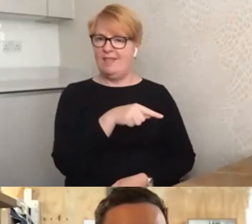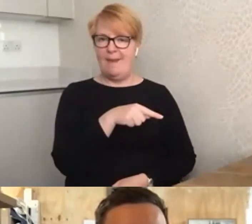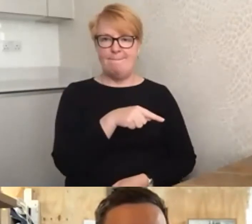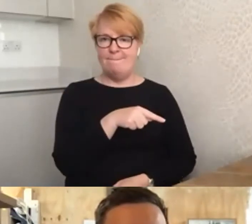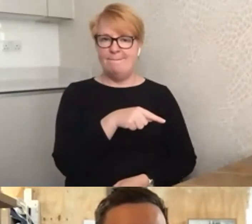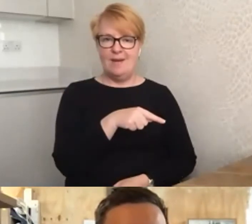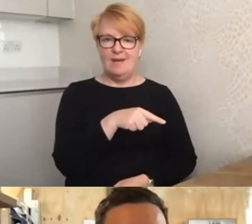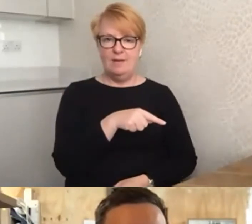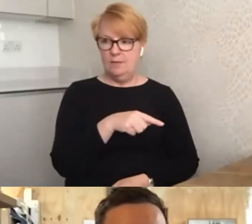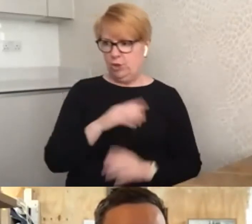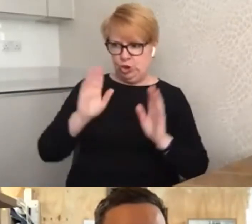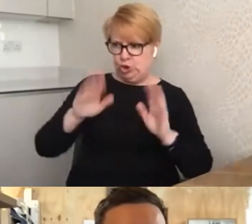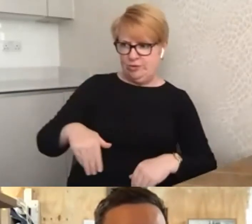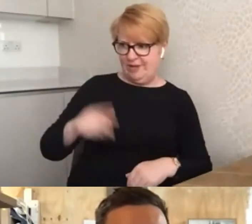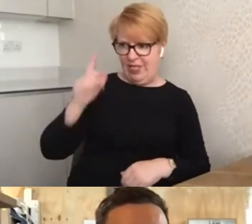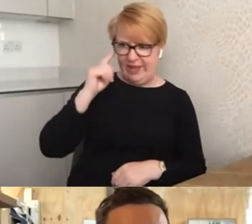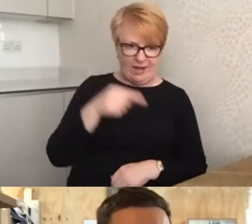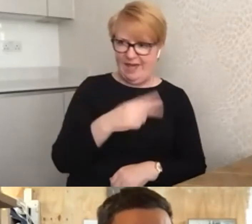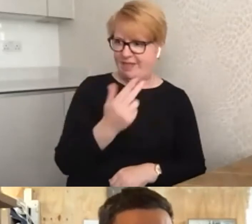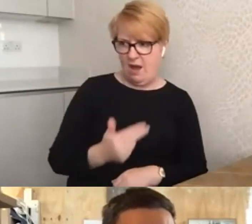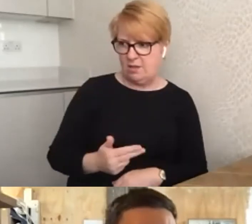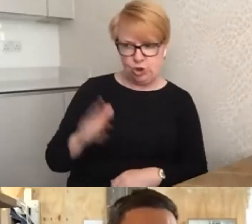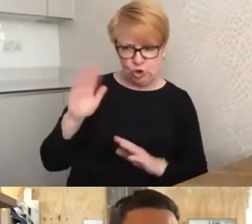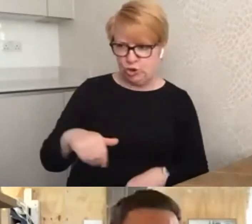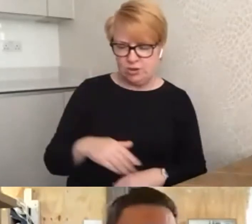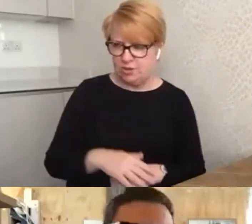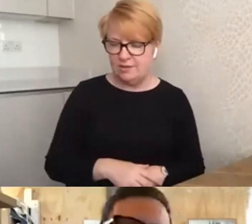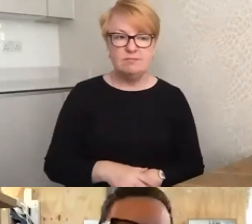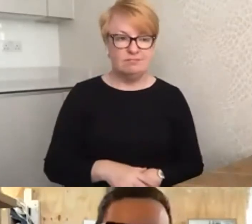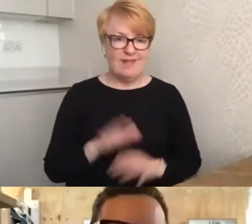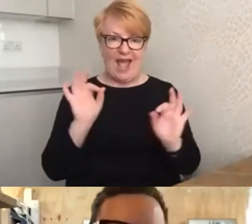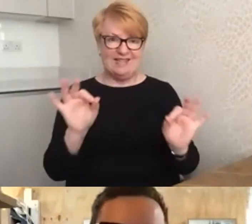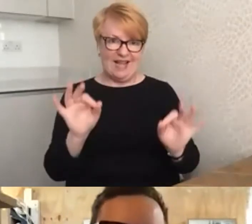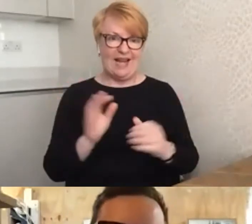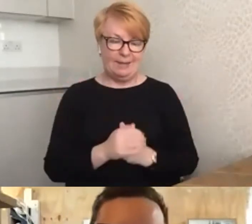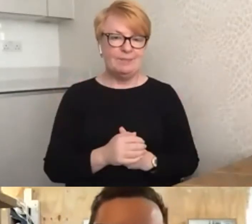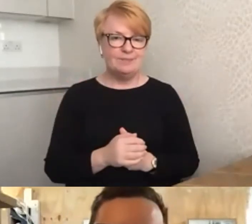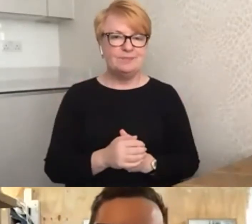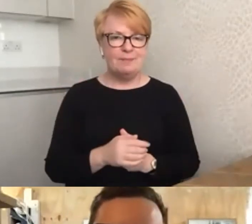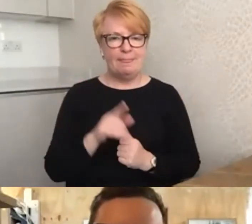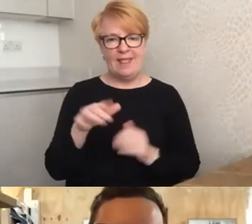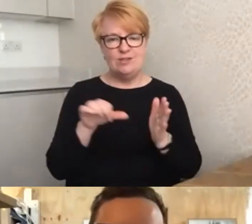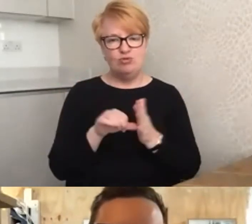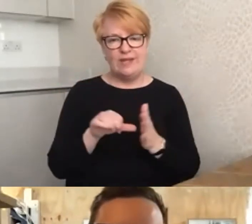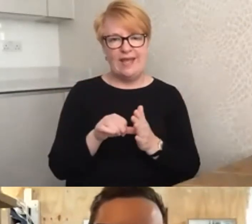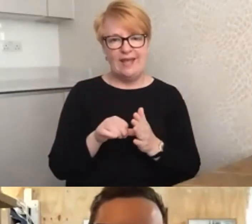always think like the artist, yeah. >> NEPHERTITI: Because yeah, exactly. So that is, I do find that one a tricky one. I hope that has answered it.